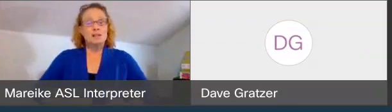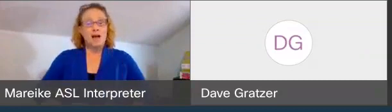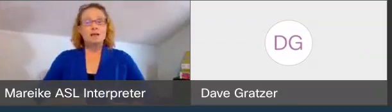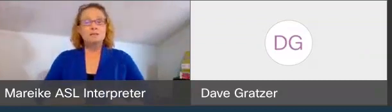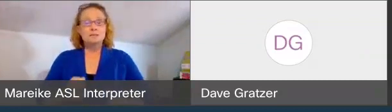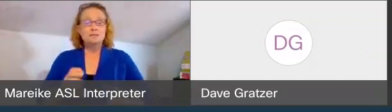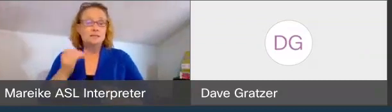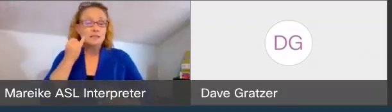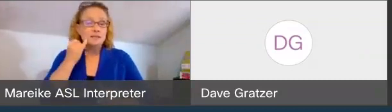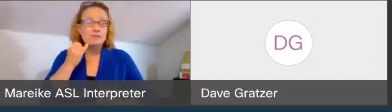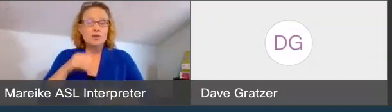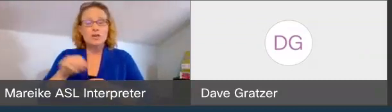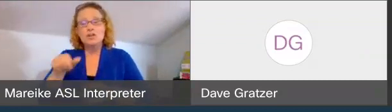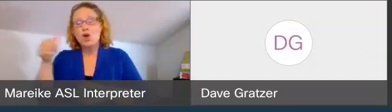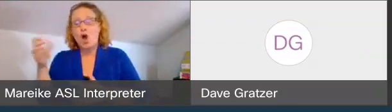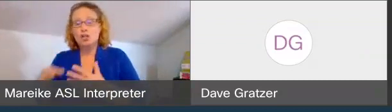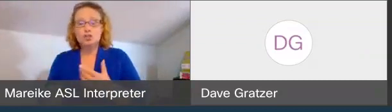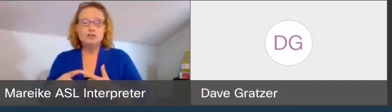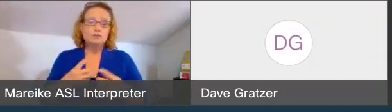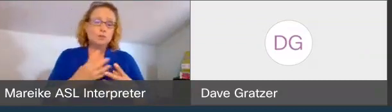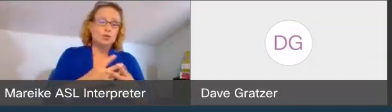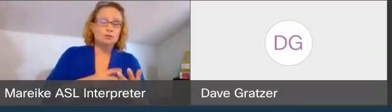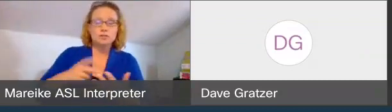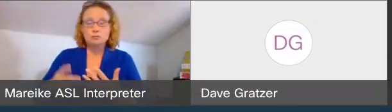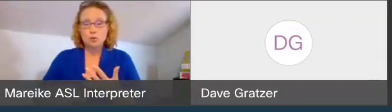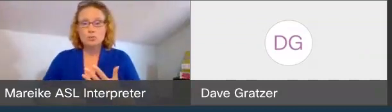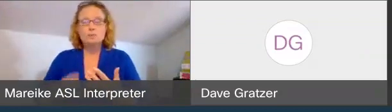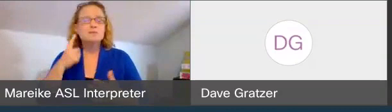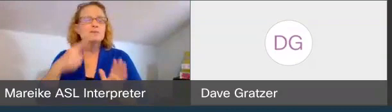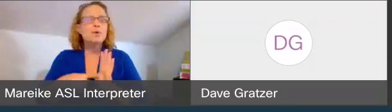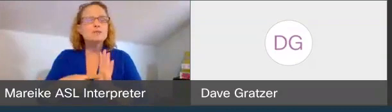if they're in alternative to incarceration programs, for example, mental health courts.